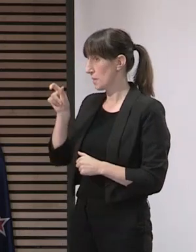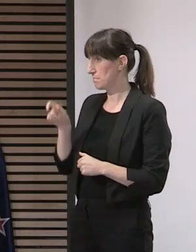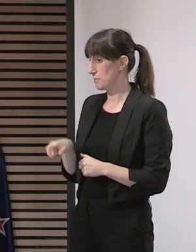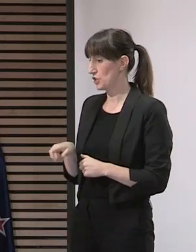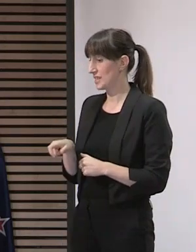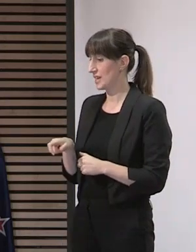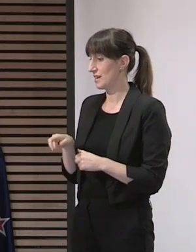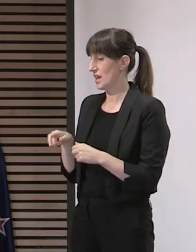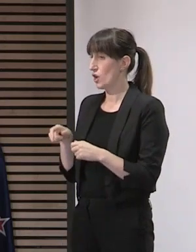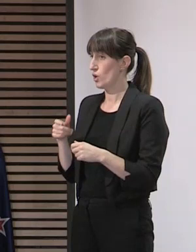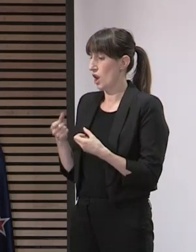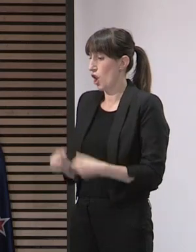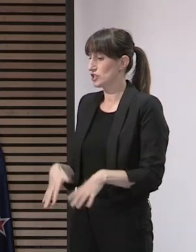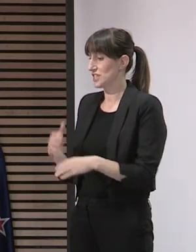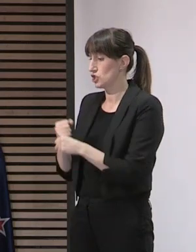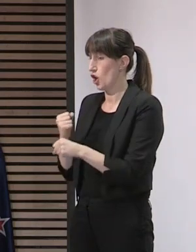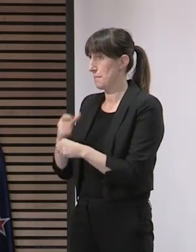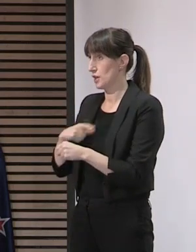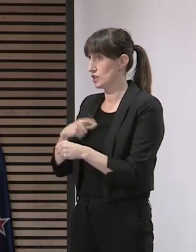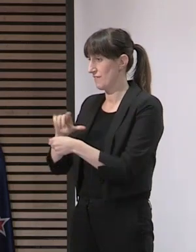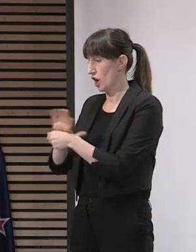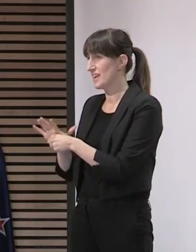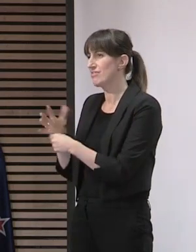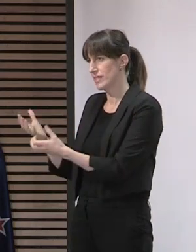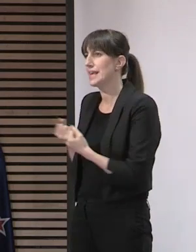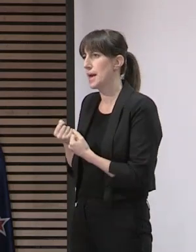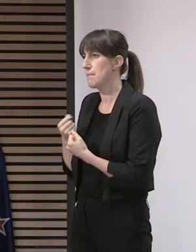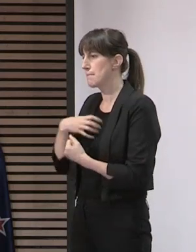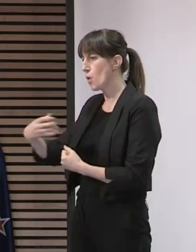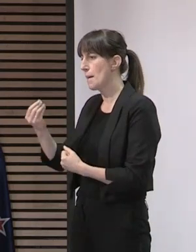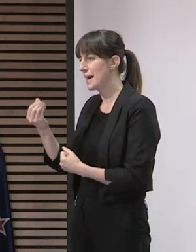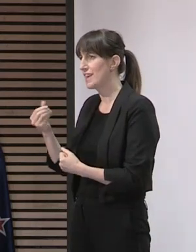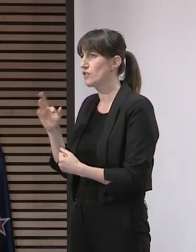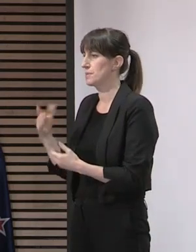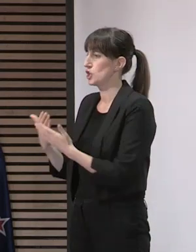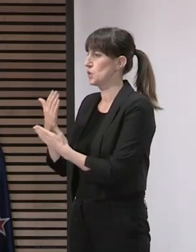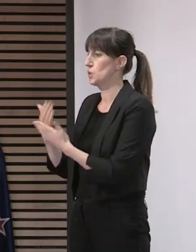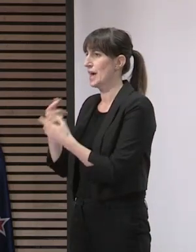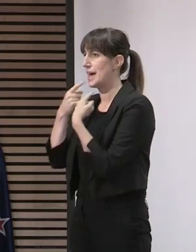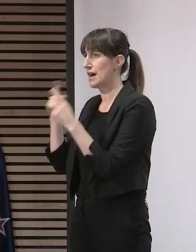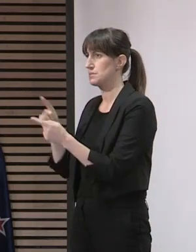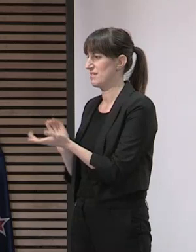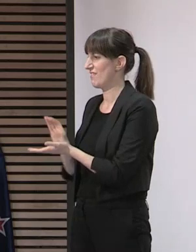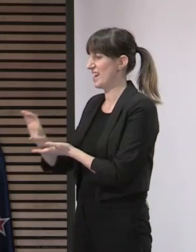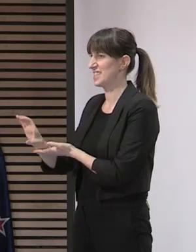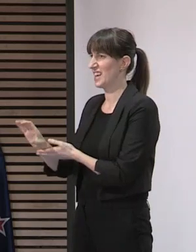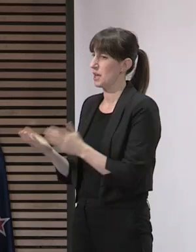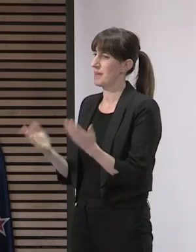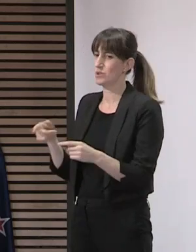Why does someone losing their job of COVID-19 deserve more money than someone who's lost their job for another